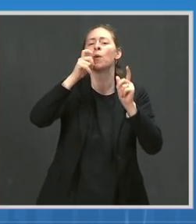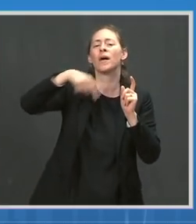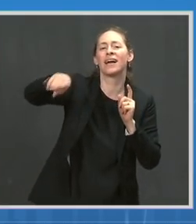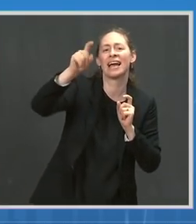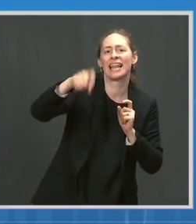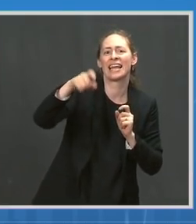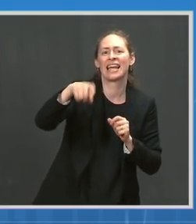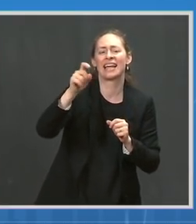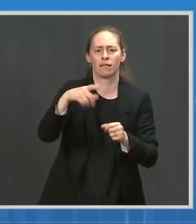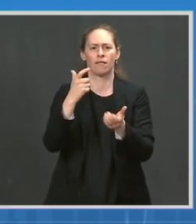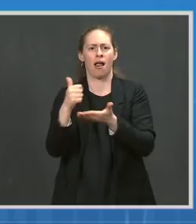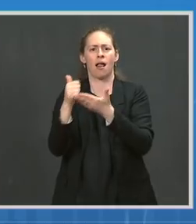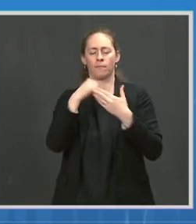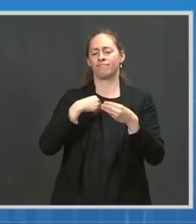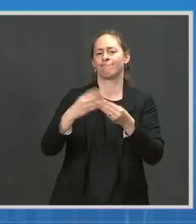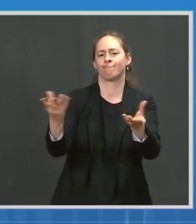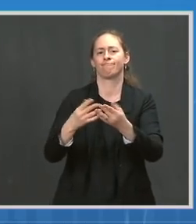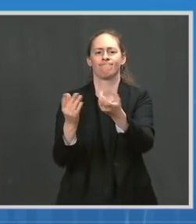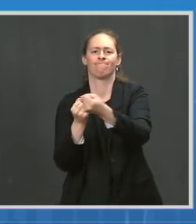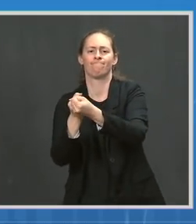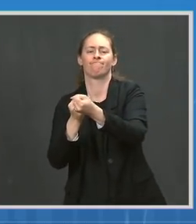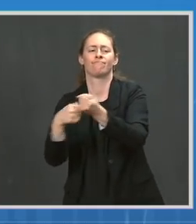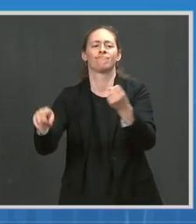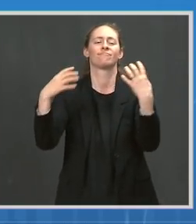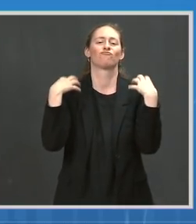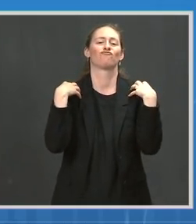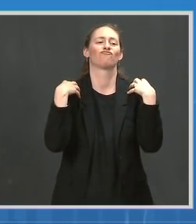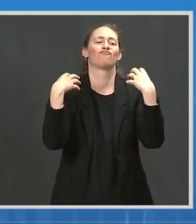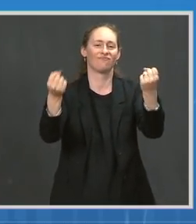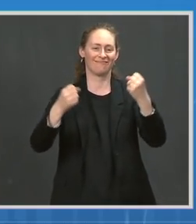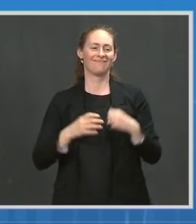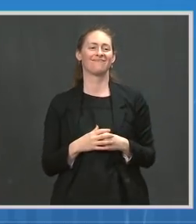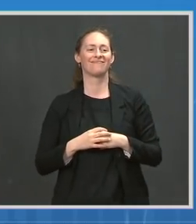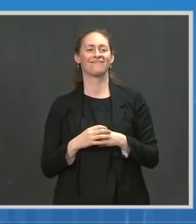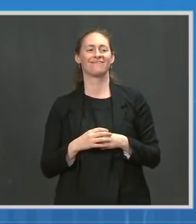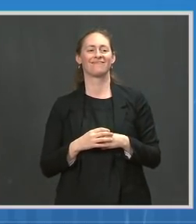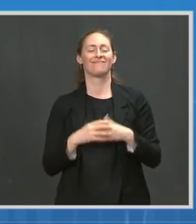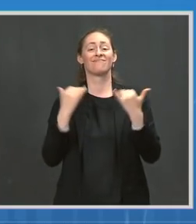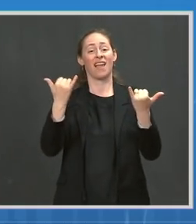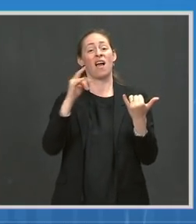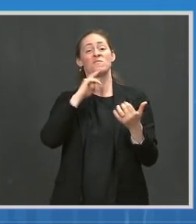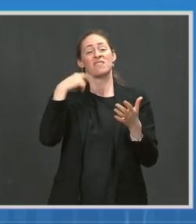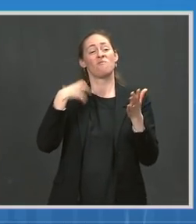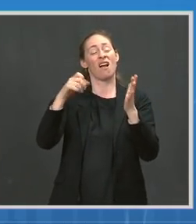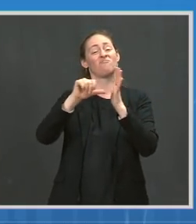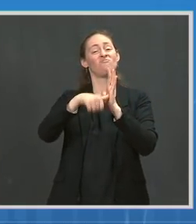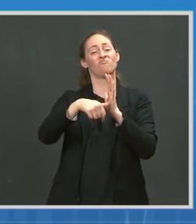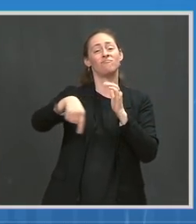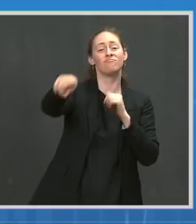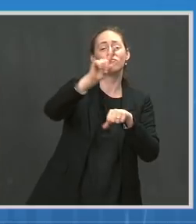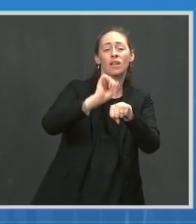I want to conclude my remarks by offering great thanks. This vaccination program